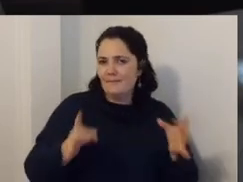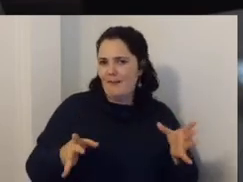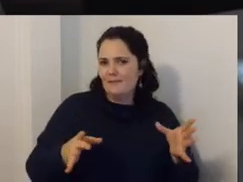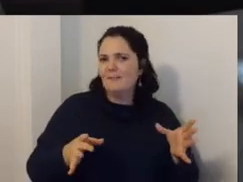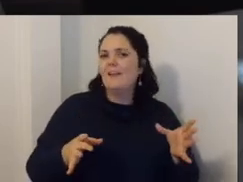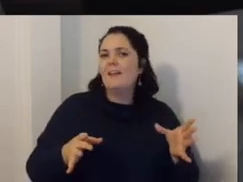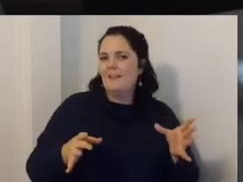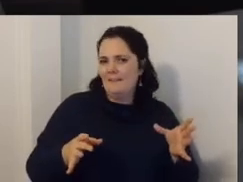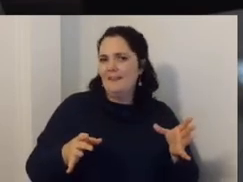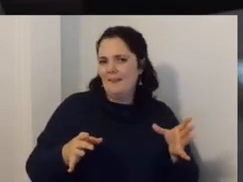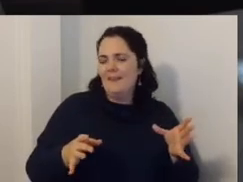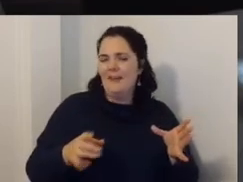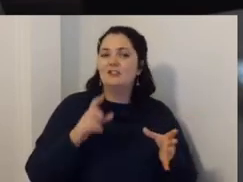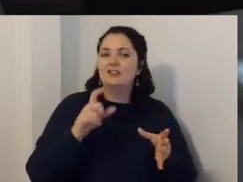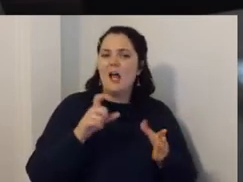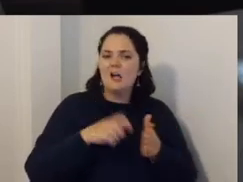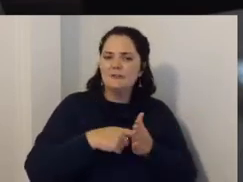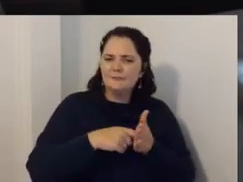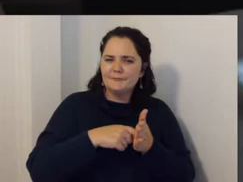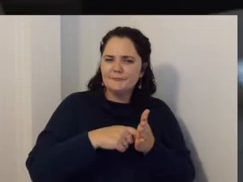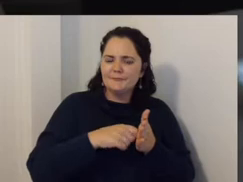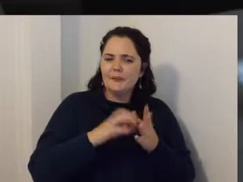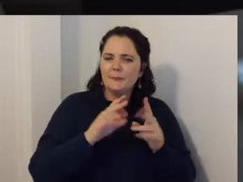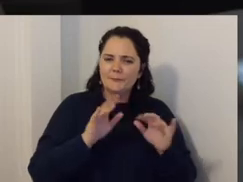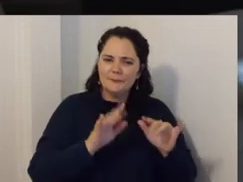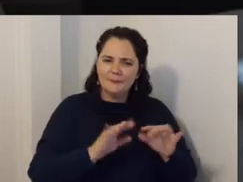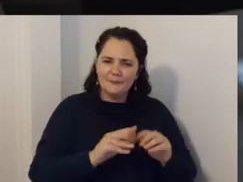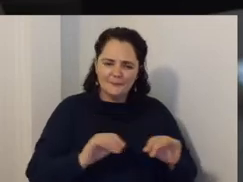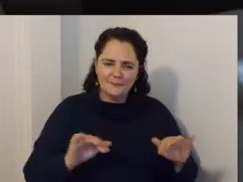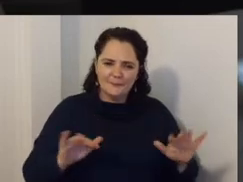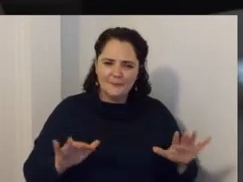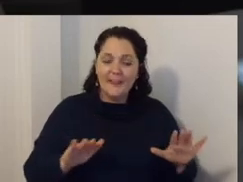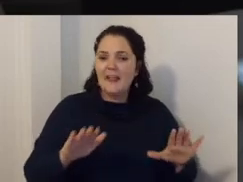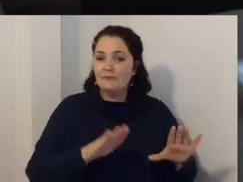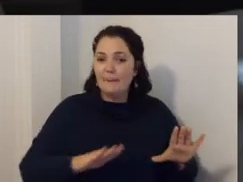with and then go to your charcoal powder and rub that in so that you still see that dark line there